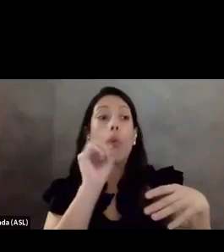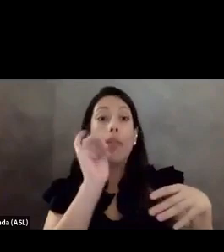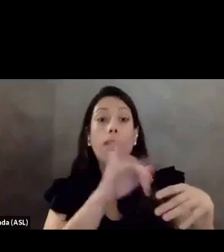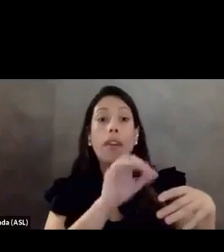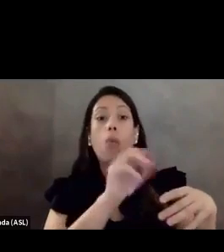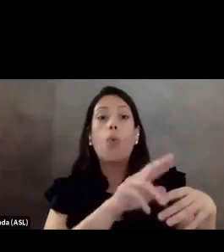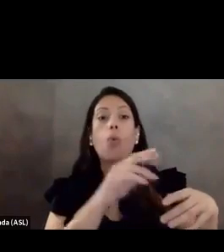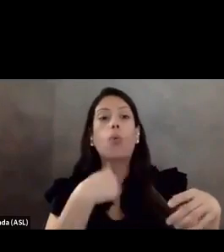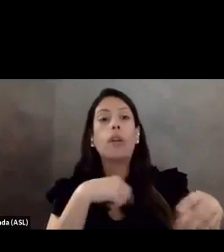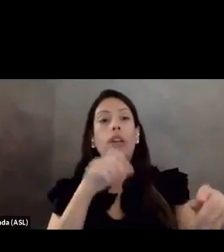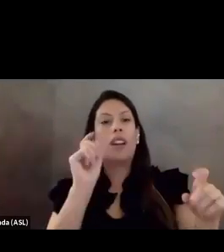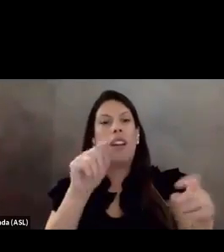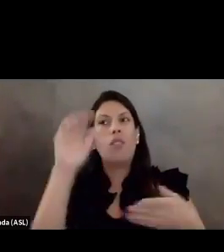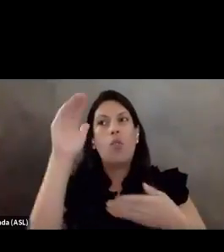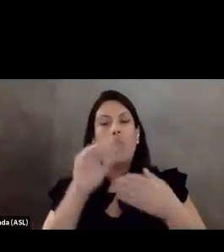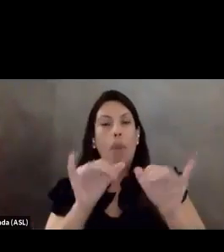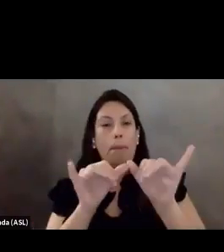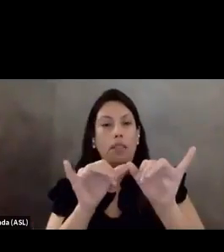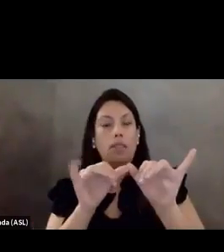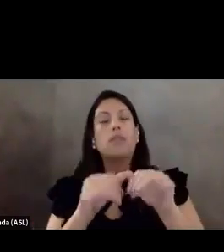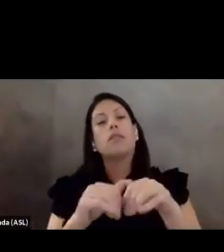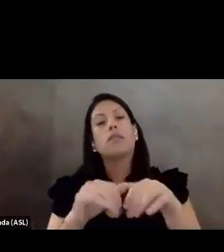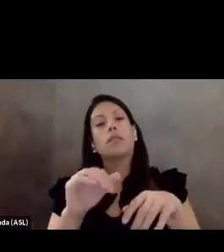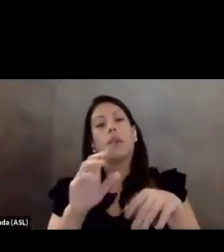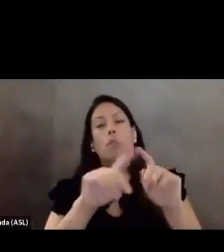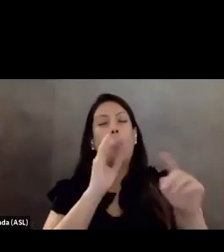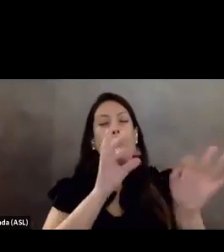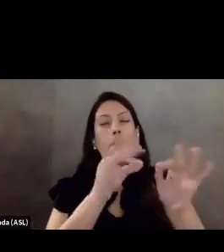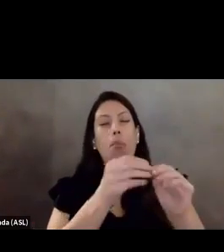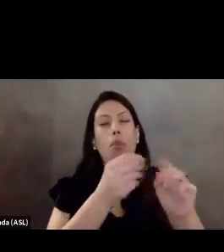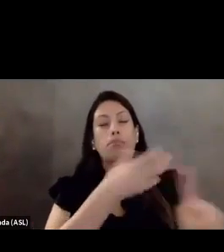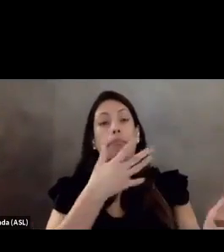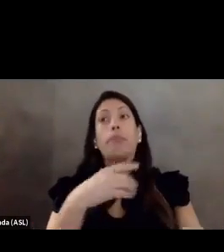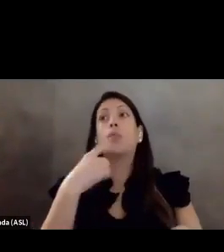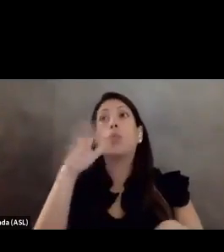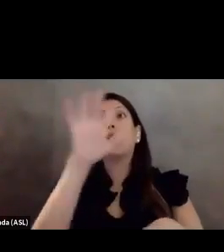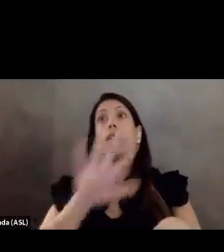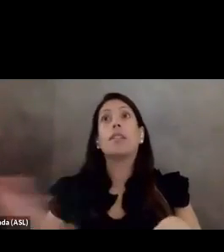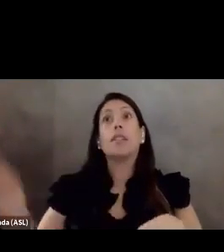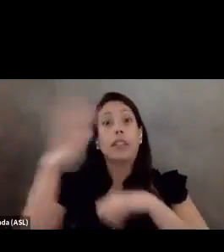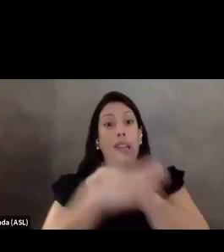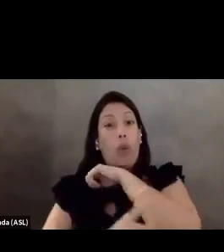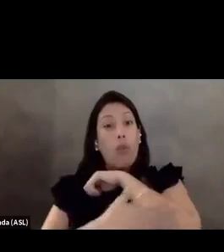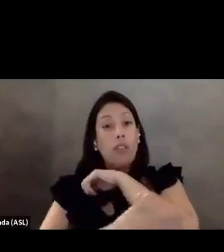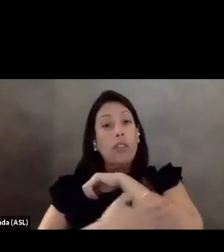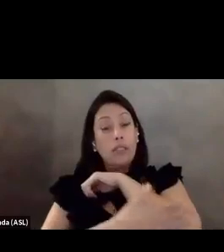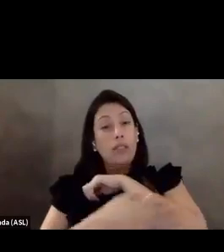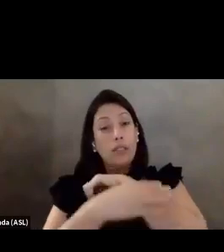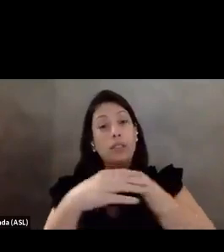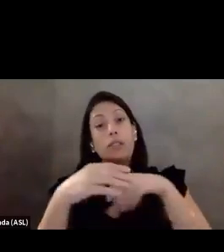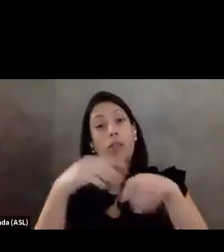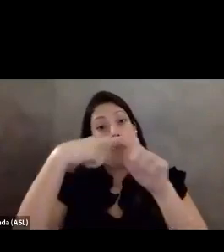Our county wide test positivity rate is five point two percent, well below the eight percent needed to go to the red tier.